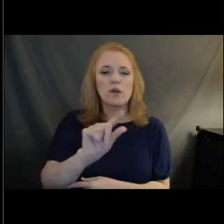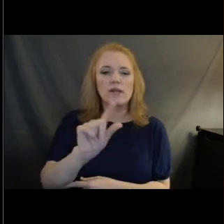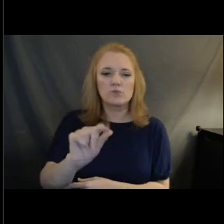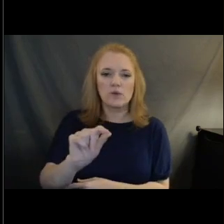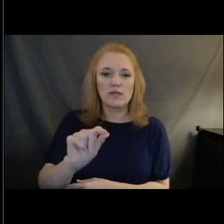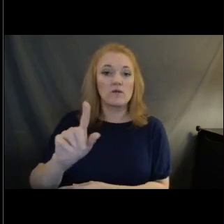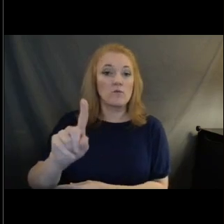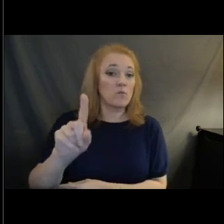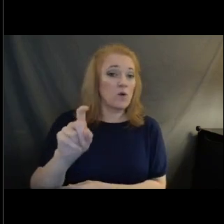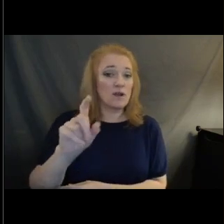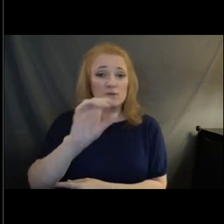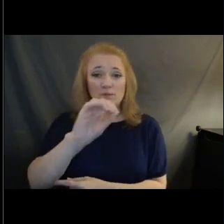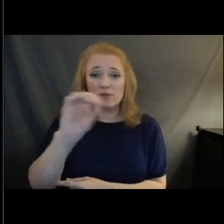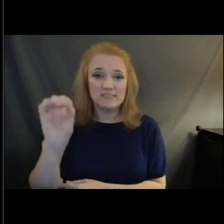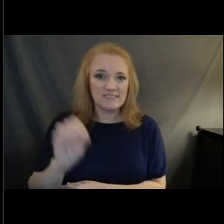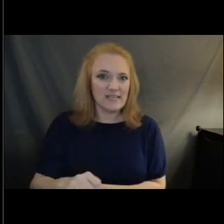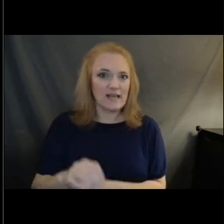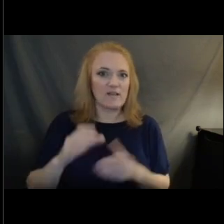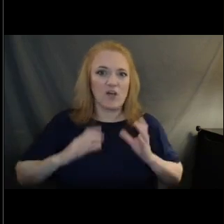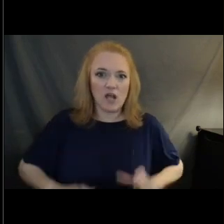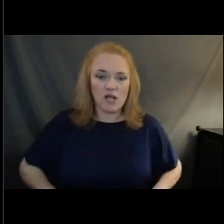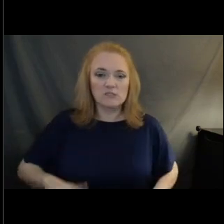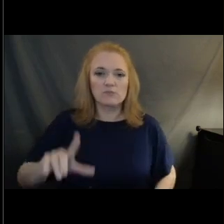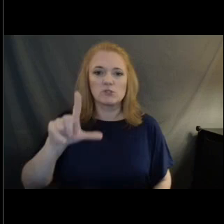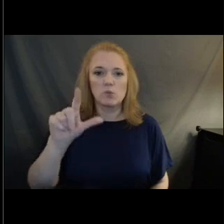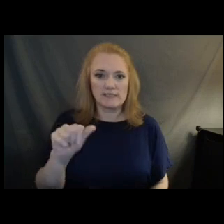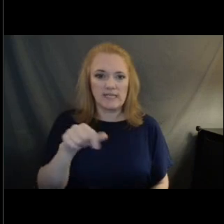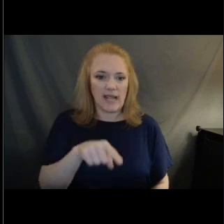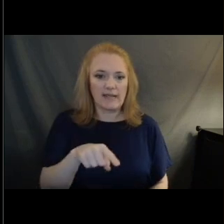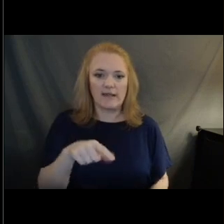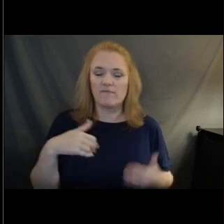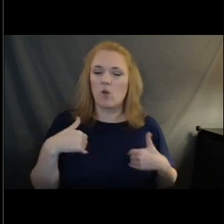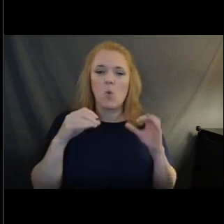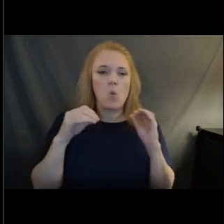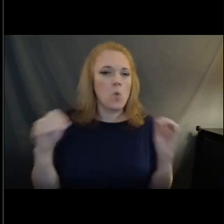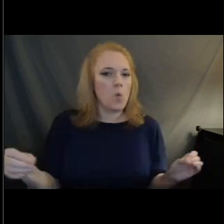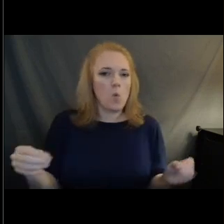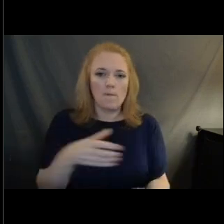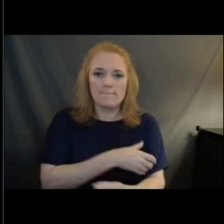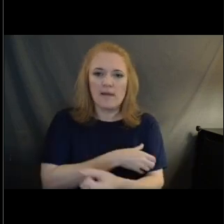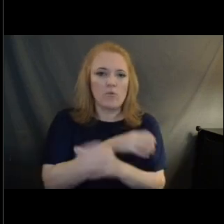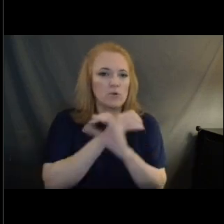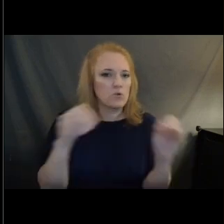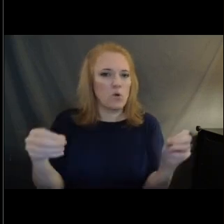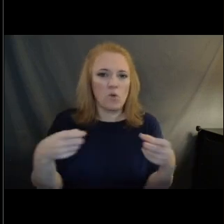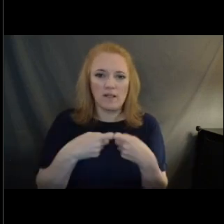100% of the customers in Louisiana were without power, so our local forecast offices that served